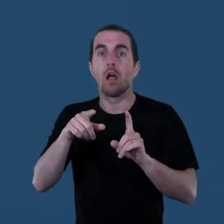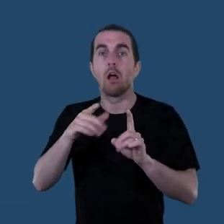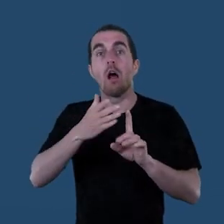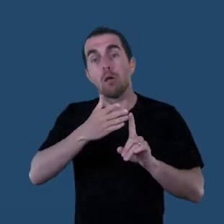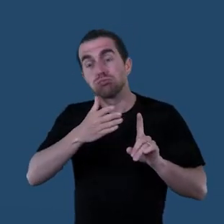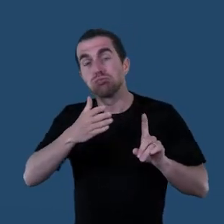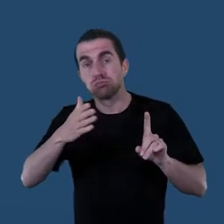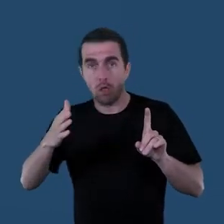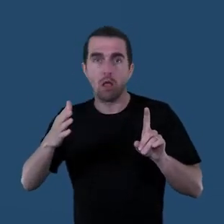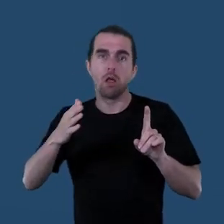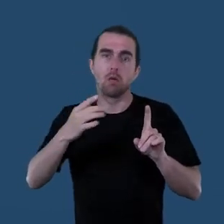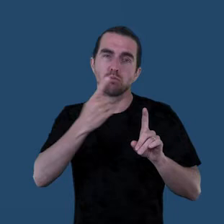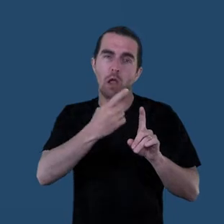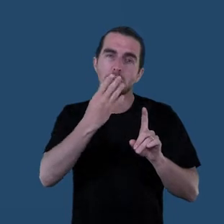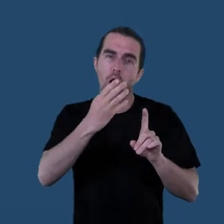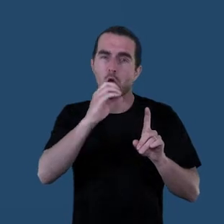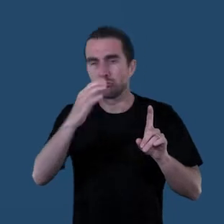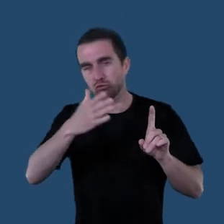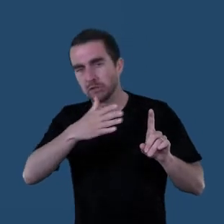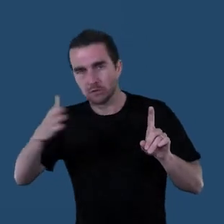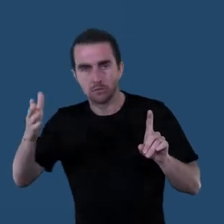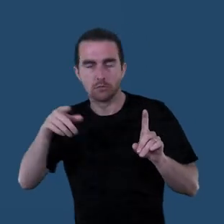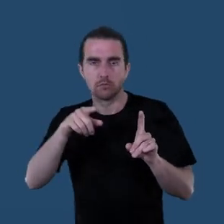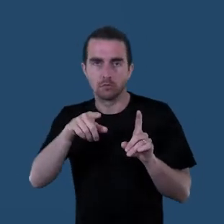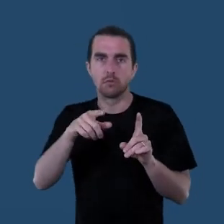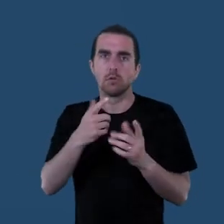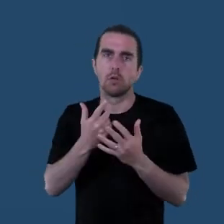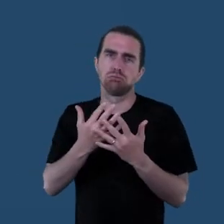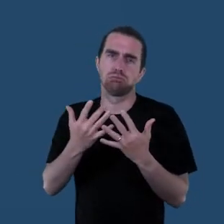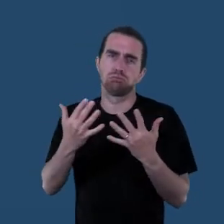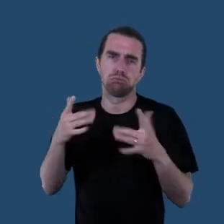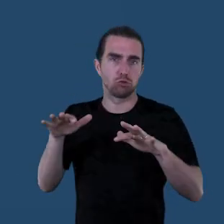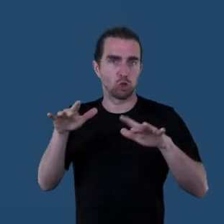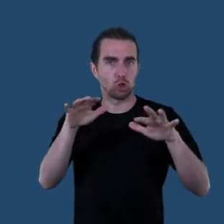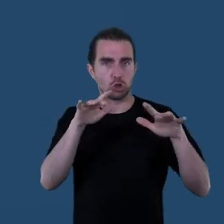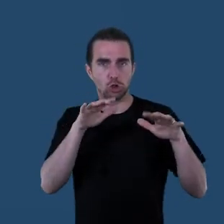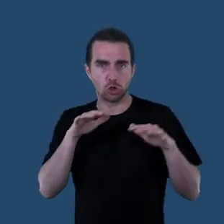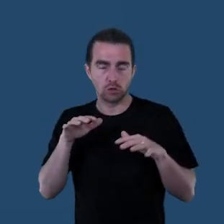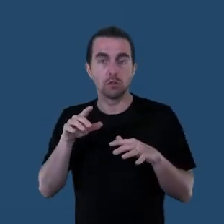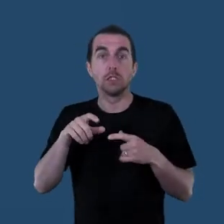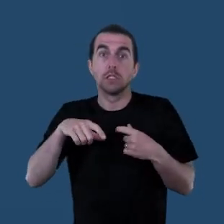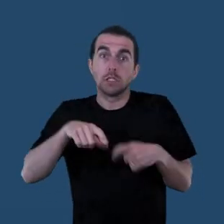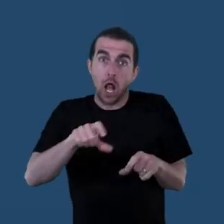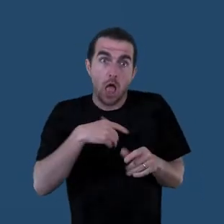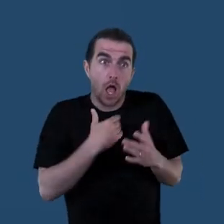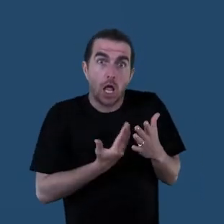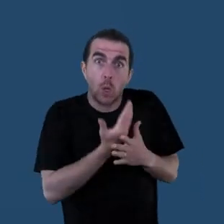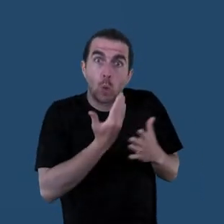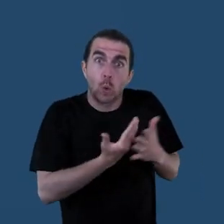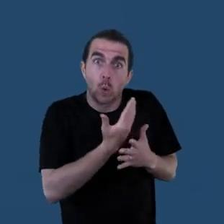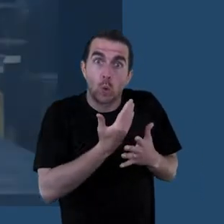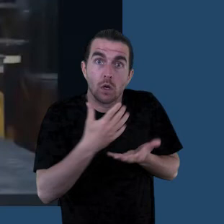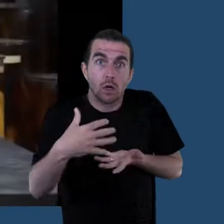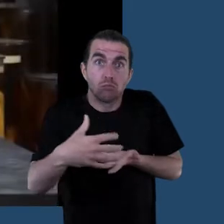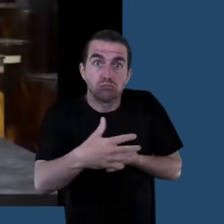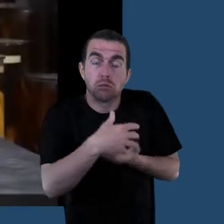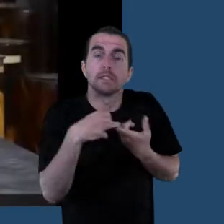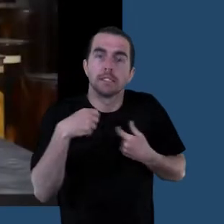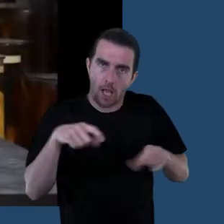and through the first half of the 20th century. So much material was collected that we're actually still discovering new species in our collections.